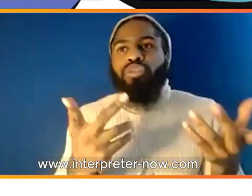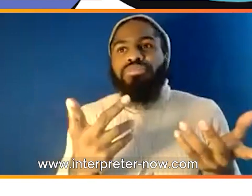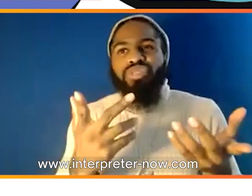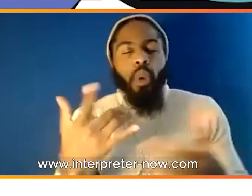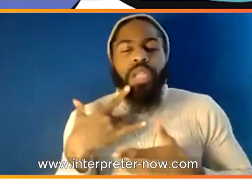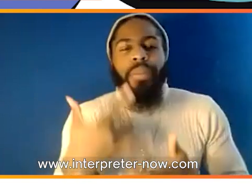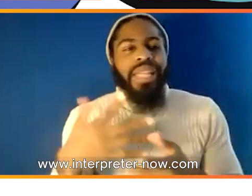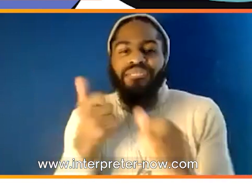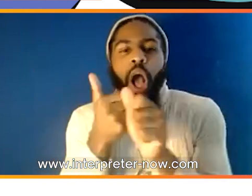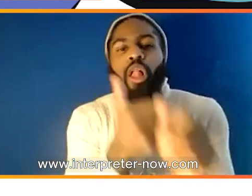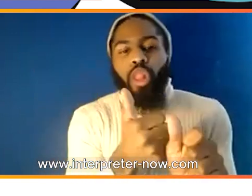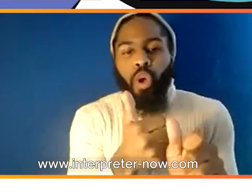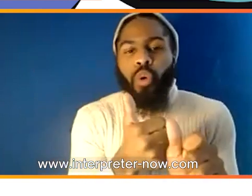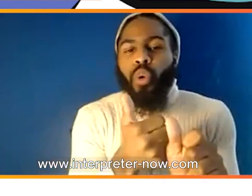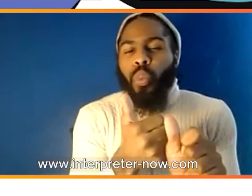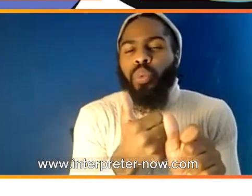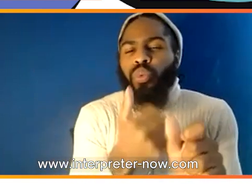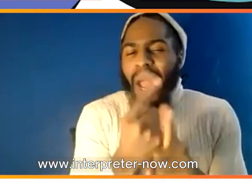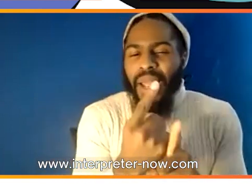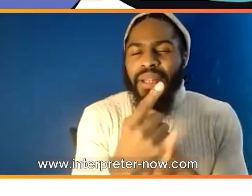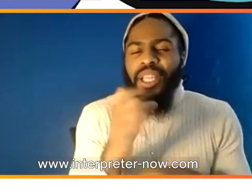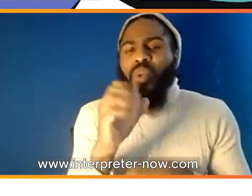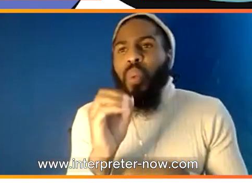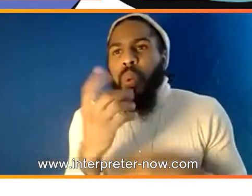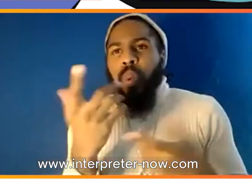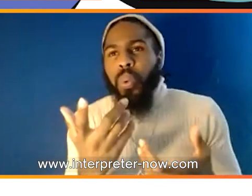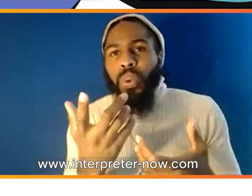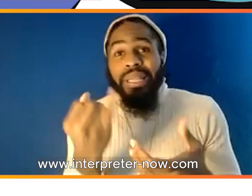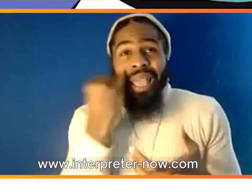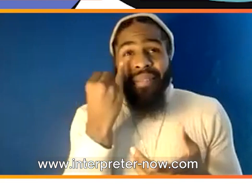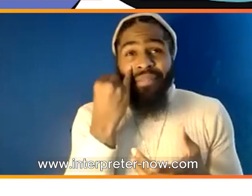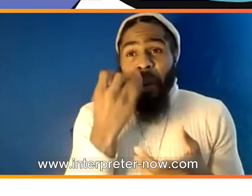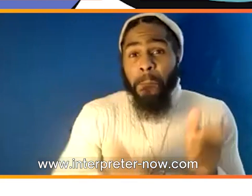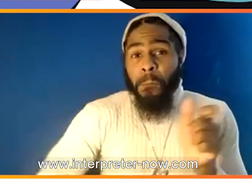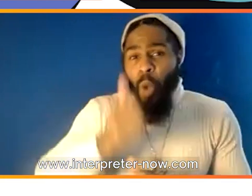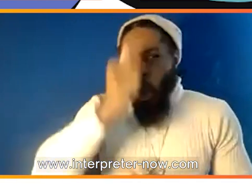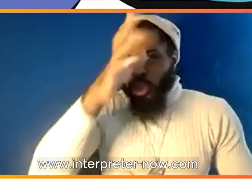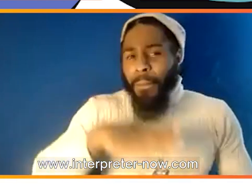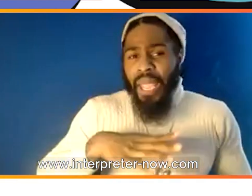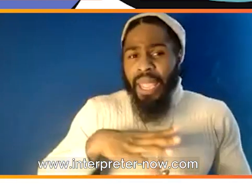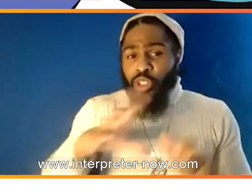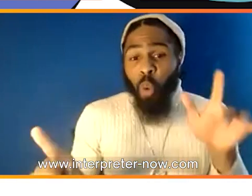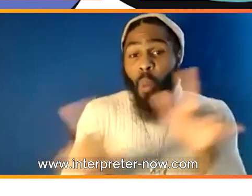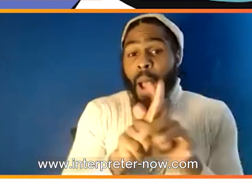If everyone's showing up to the allyship program, and all of a sudden, some aren't, they're like, "Wait a minute, what is everybody doing over there at the Women's Conference and all